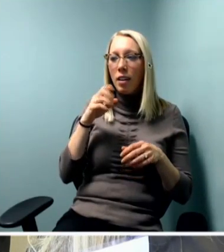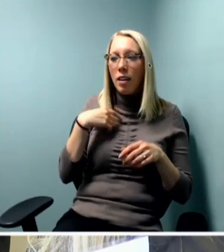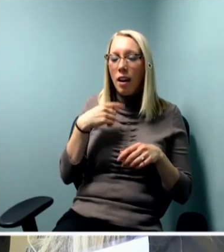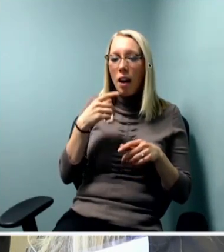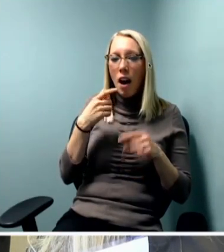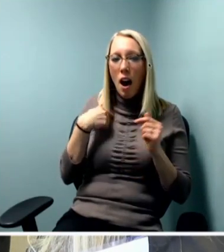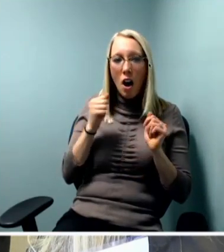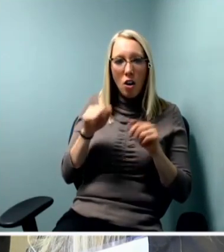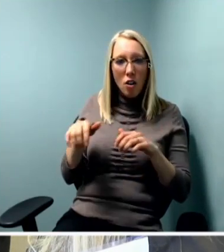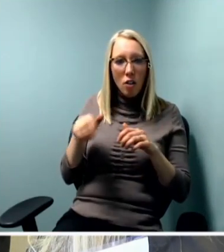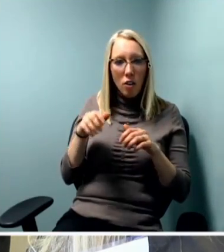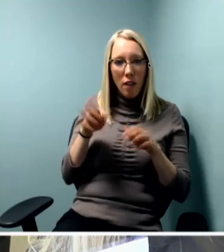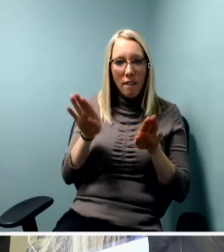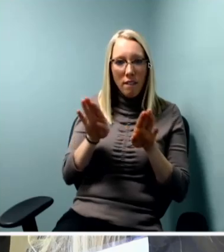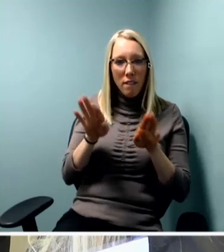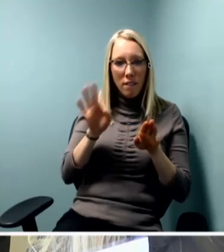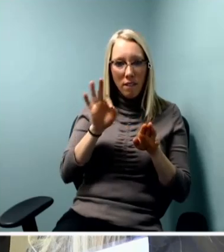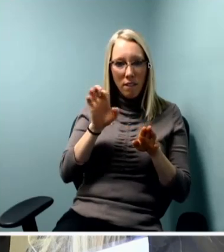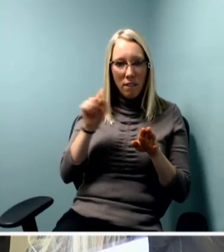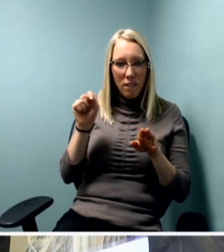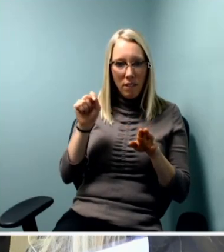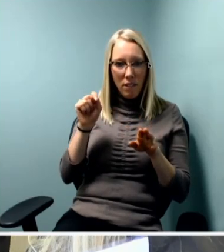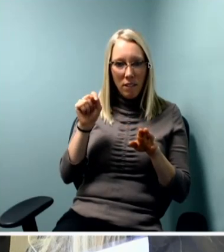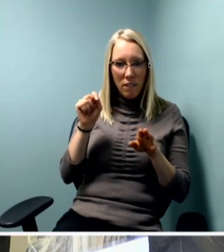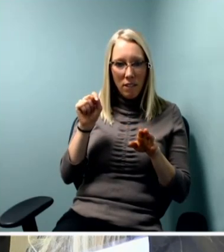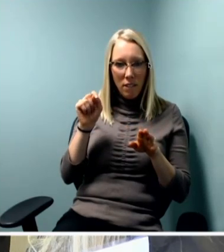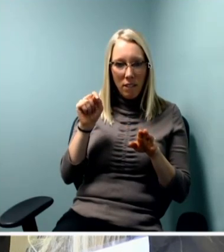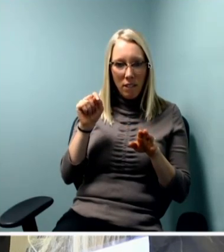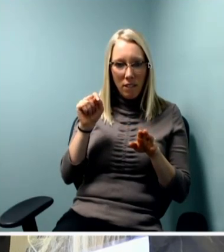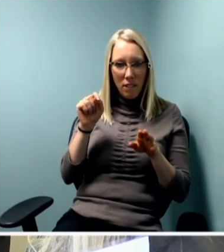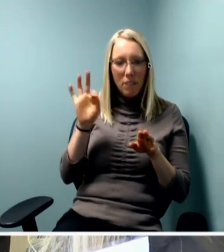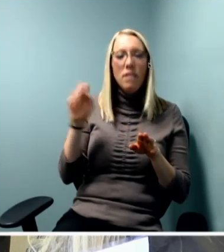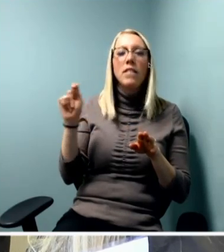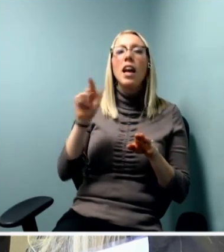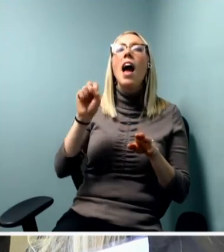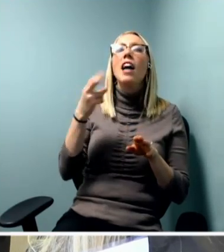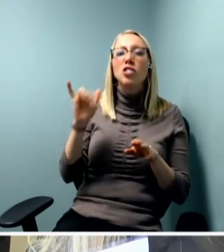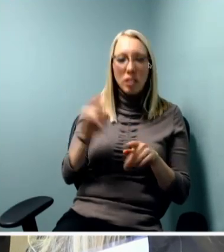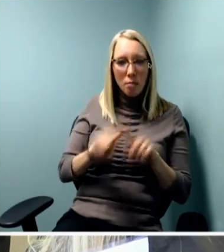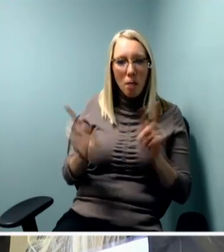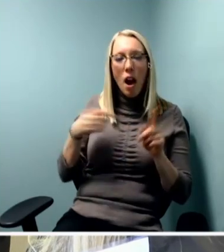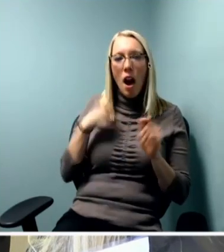So, the training was a mixture of this desire to be an artist.